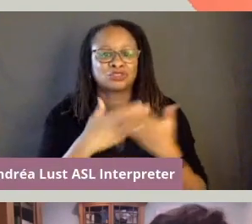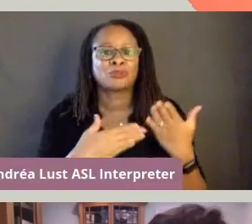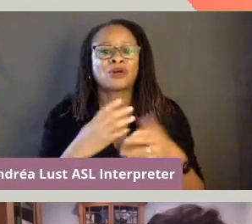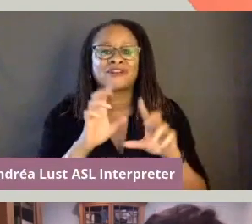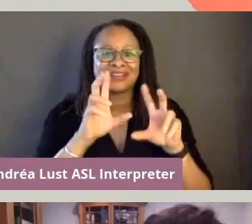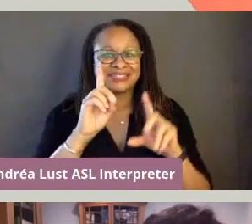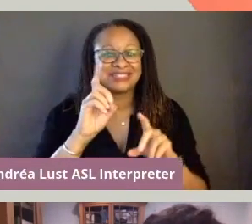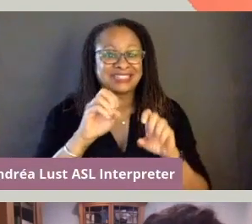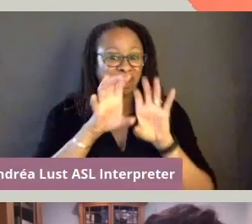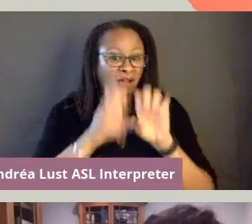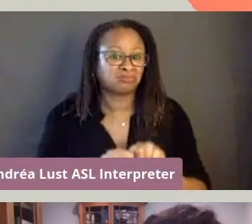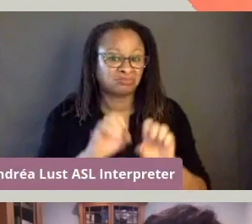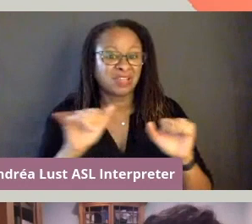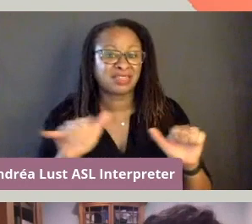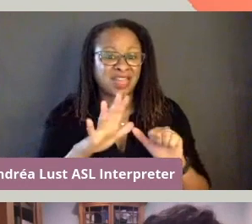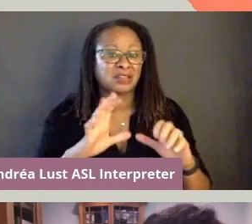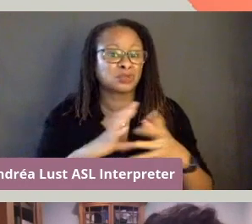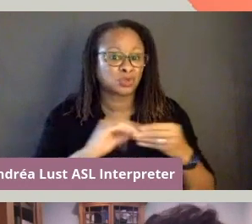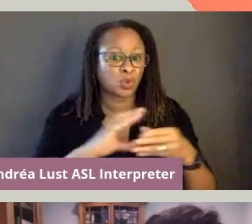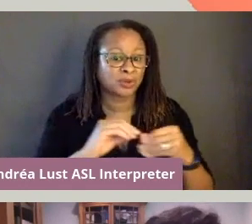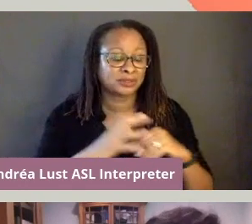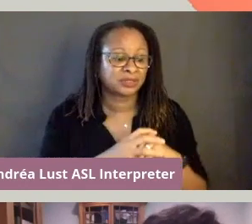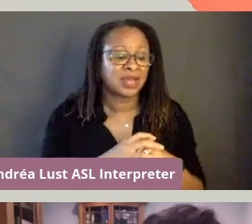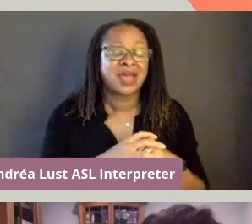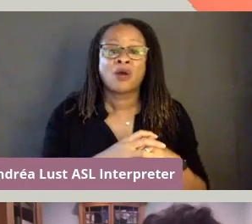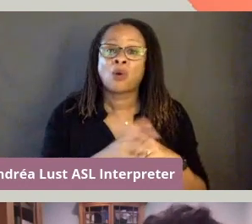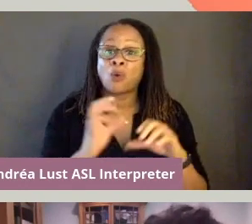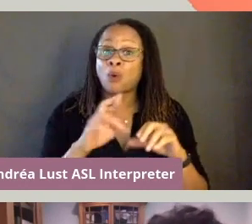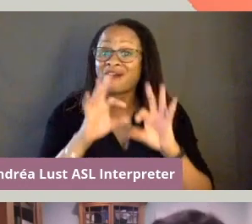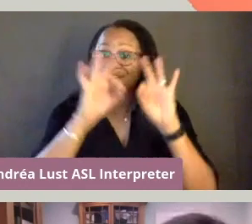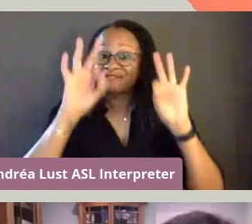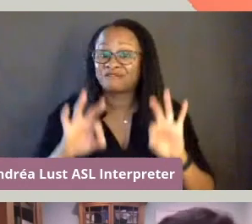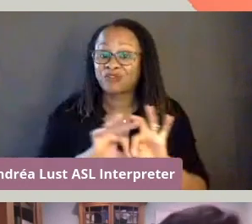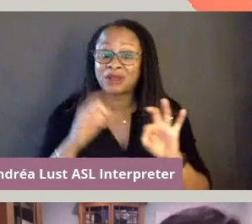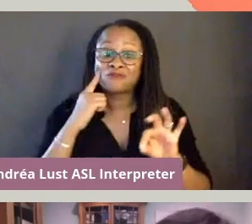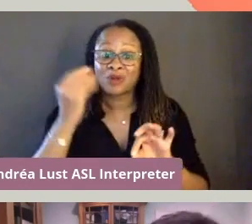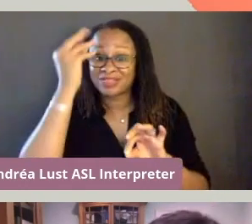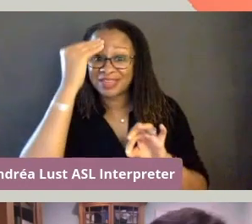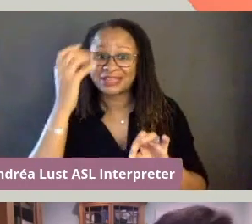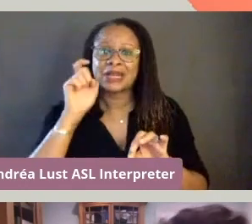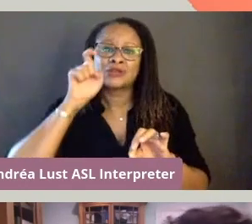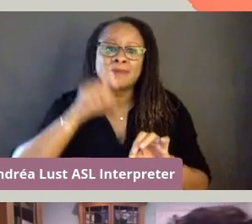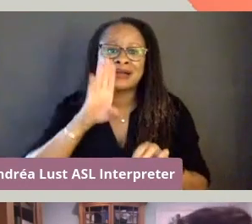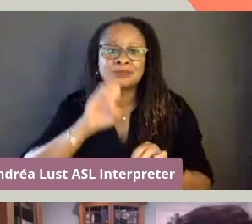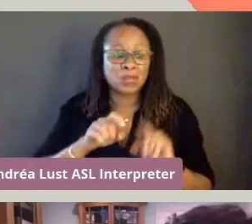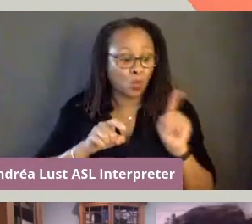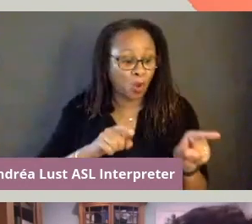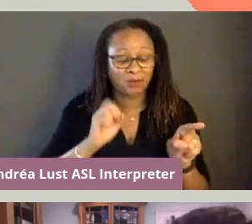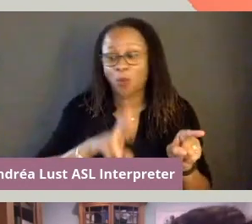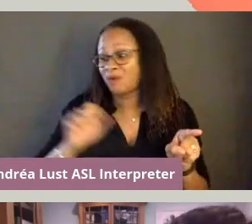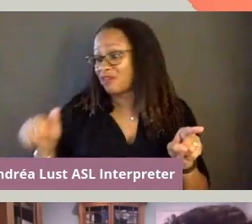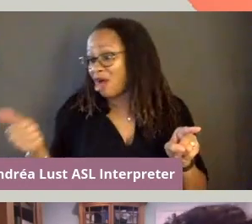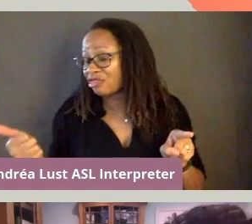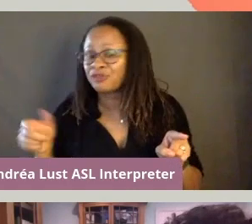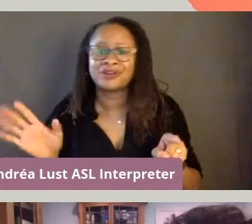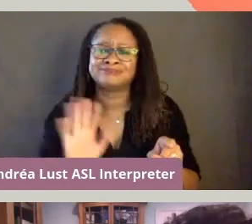or just a frame for thinking is that you have to be this or you have to be that. And I think many of us who are trying